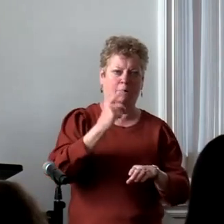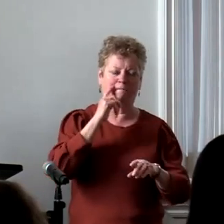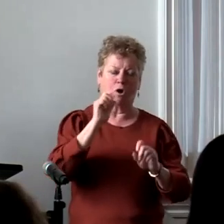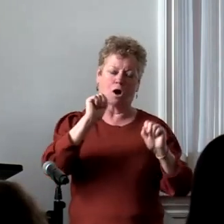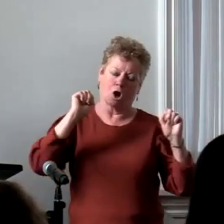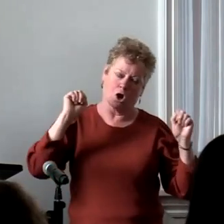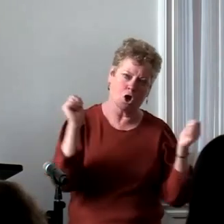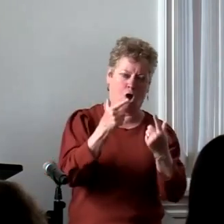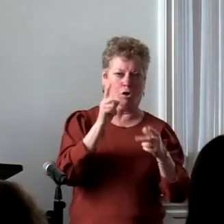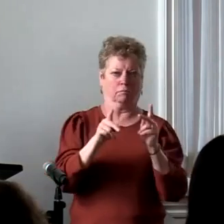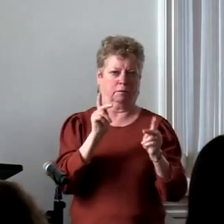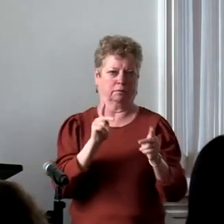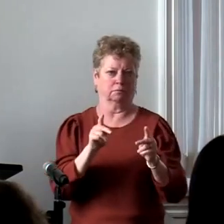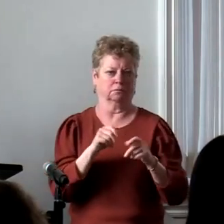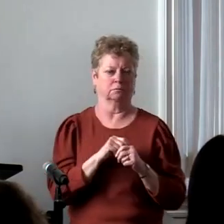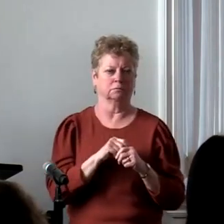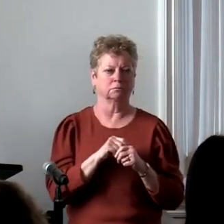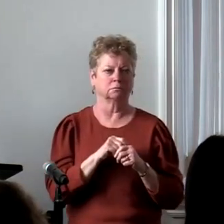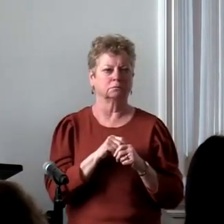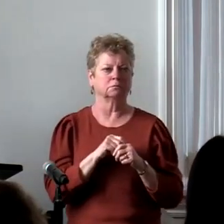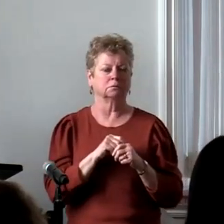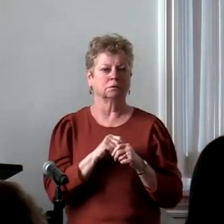For everyone being something that increasingly